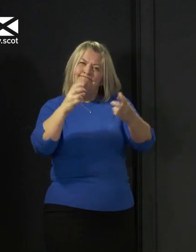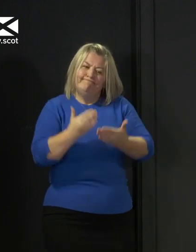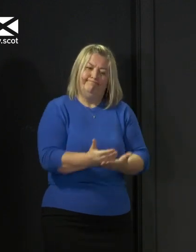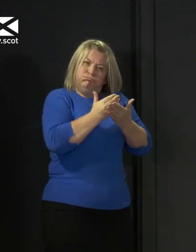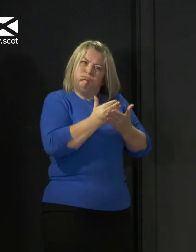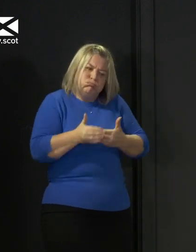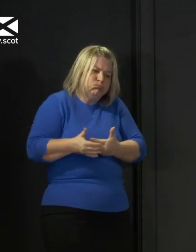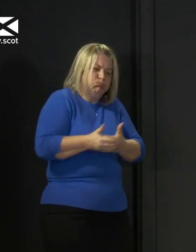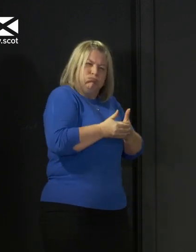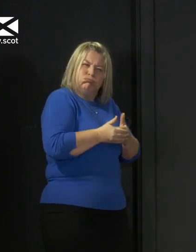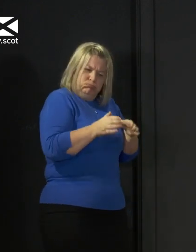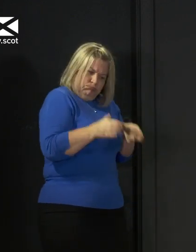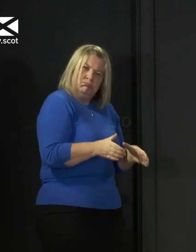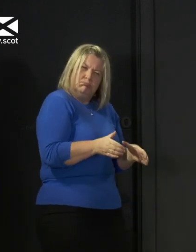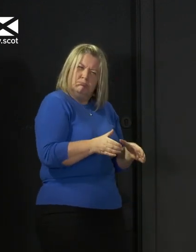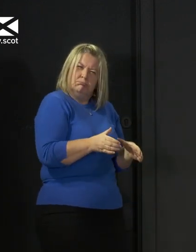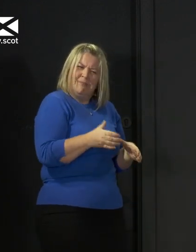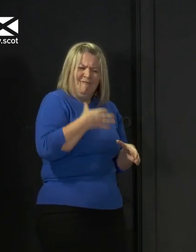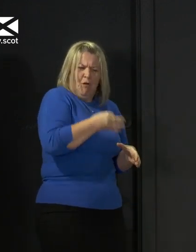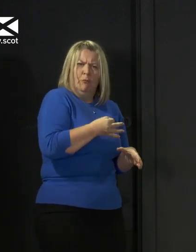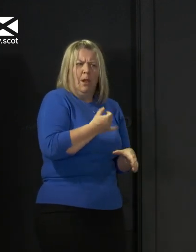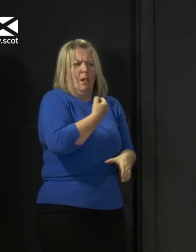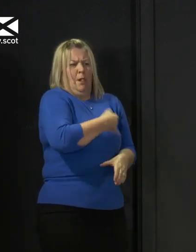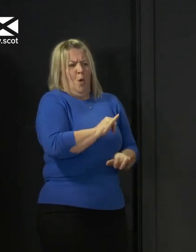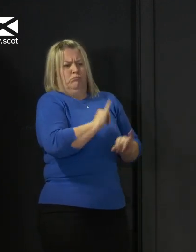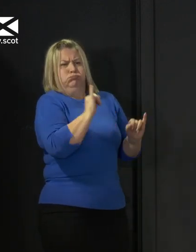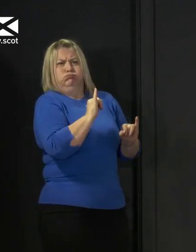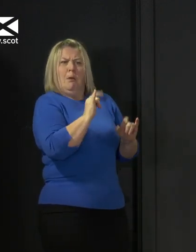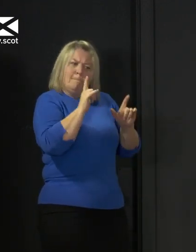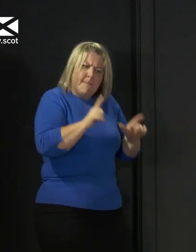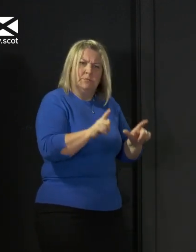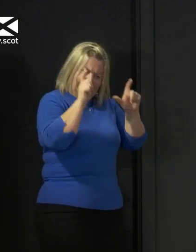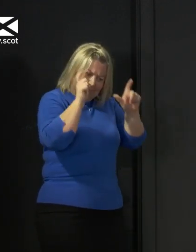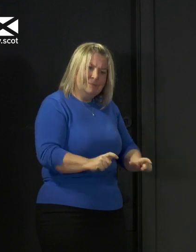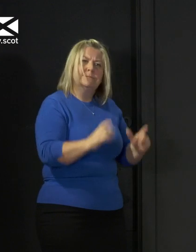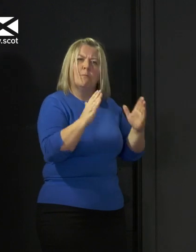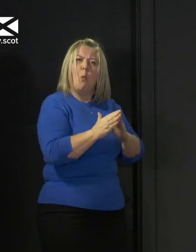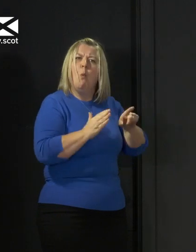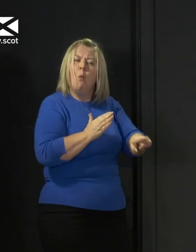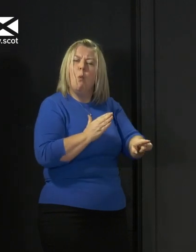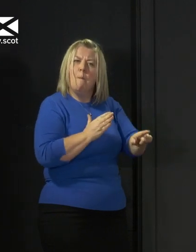vulnerable group who are being told to isolate completely then our text message